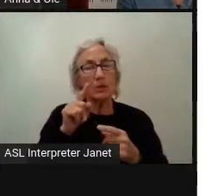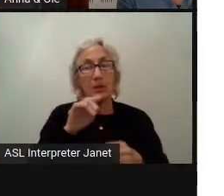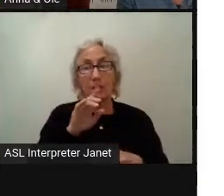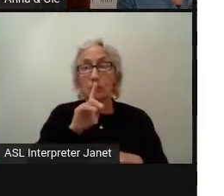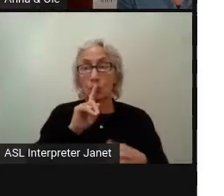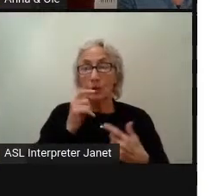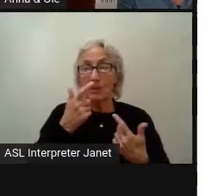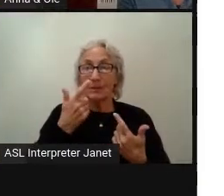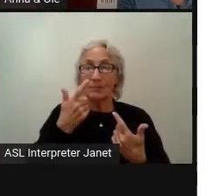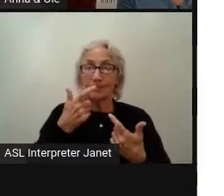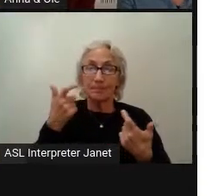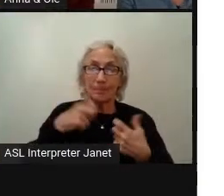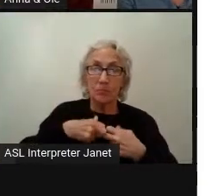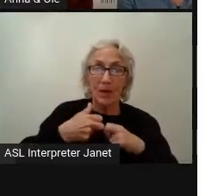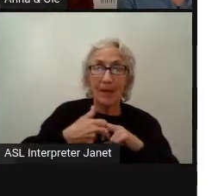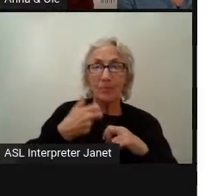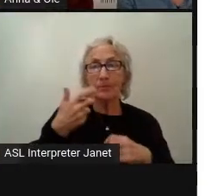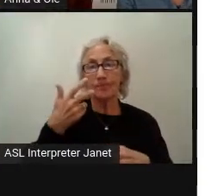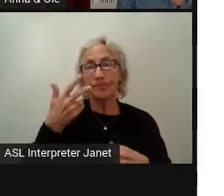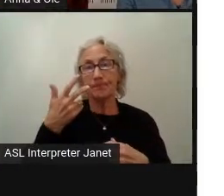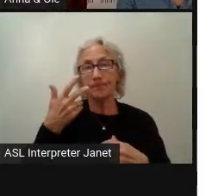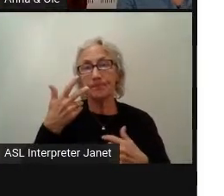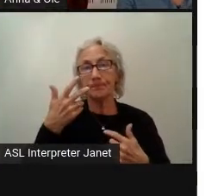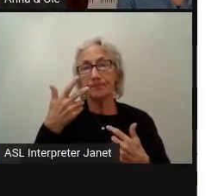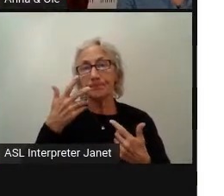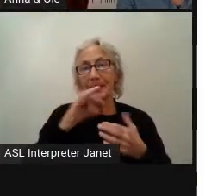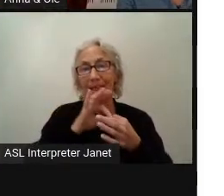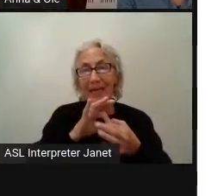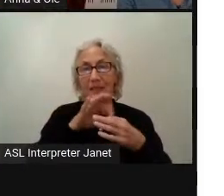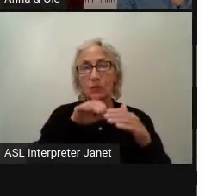the things that we actually always discussed more or less is